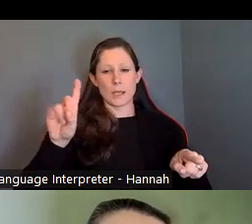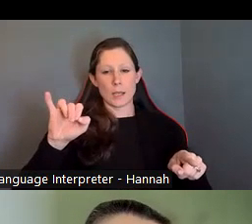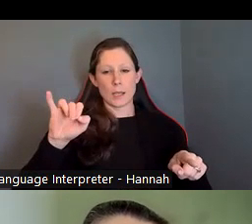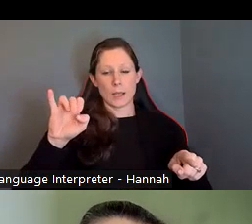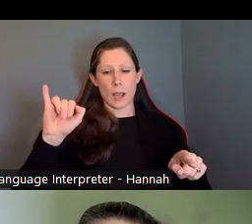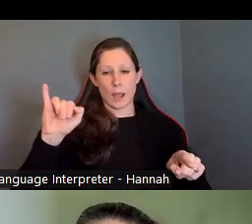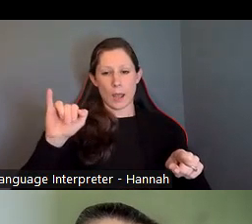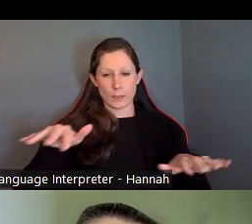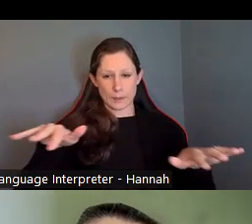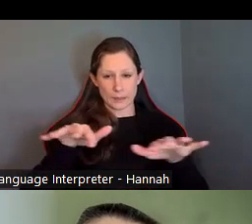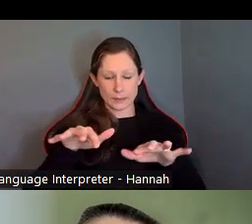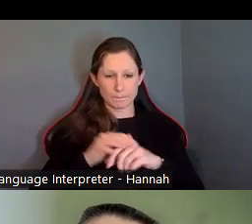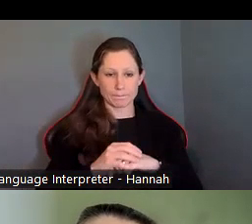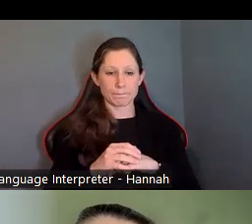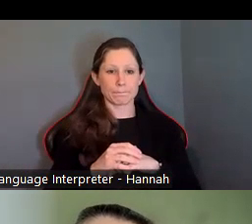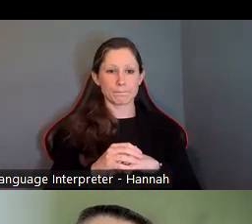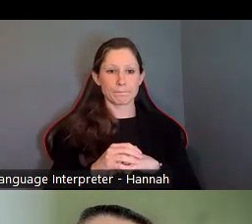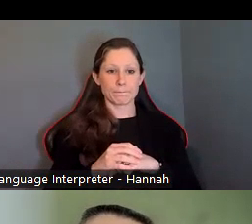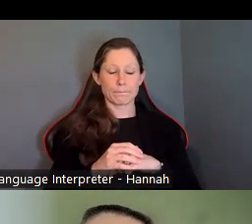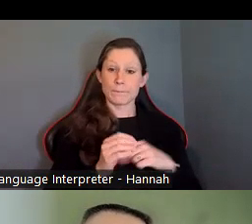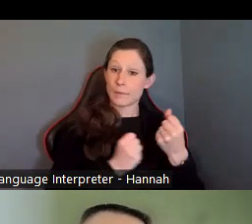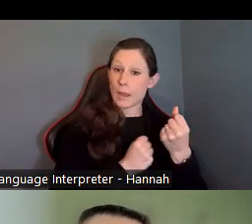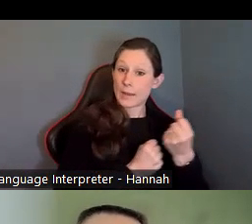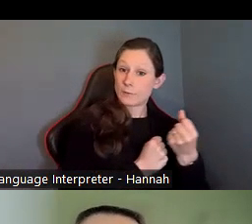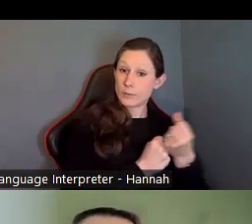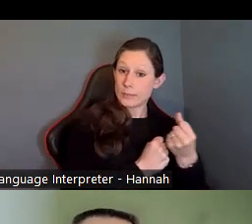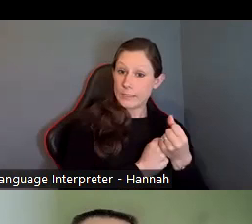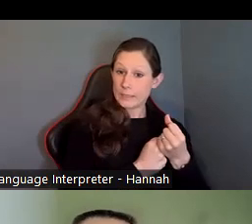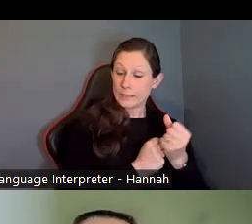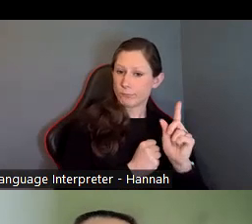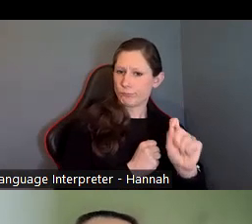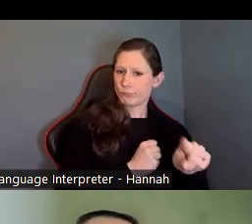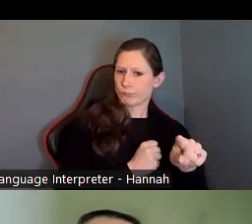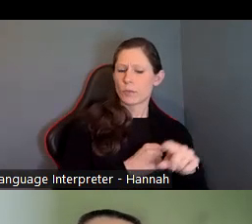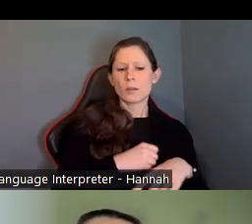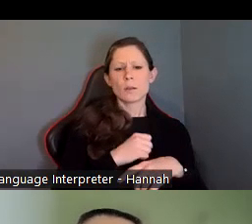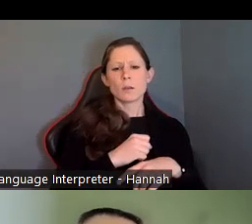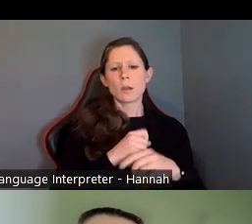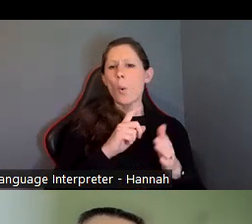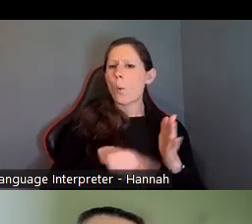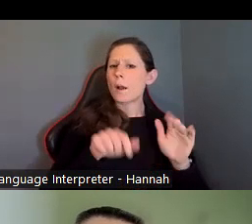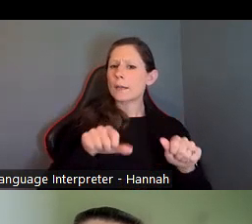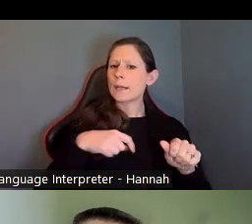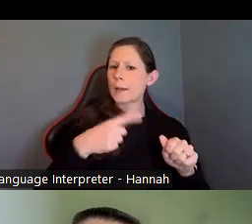Advocacy asks the question, what can I do to help solve the problem?